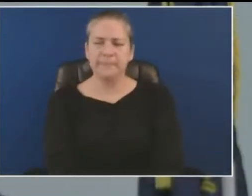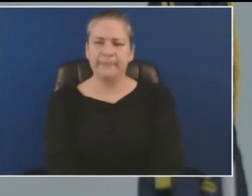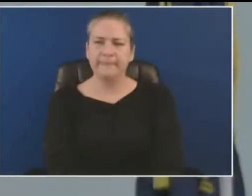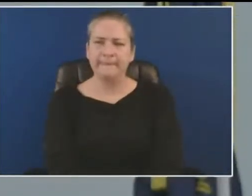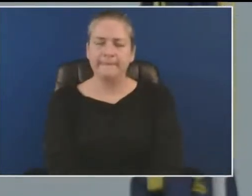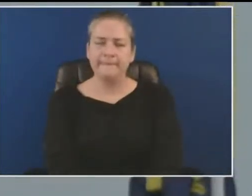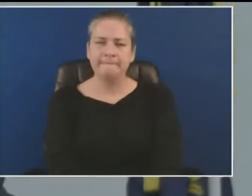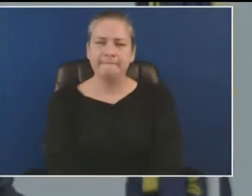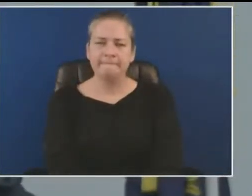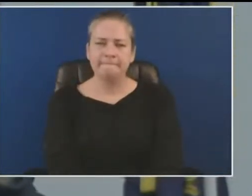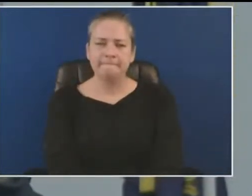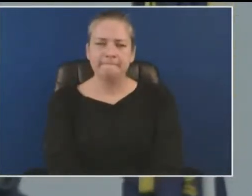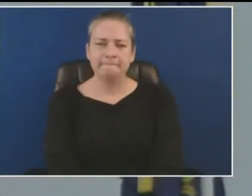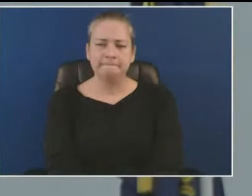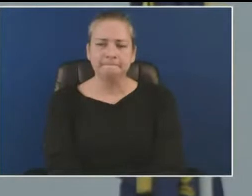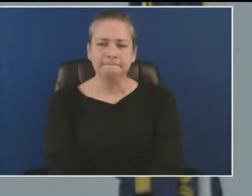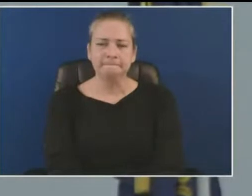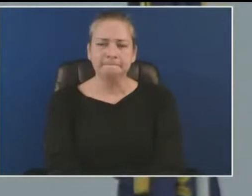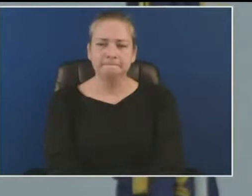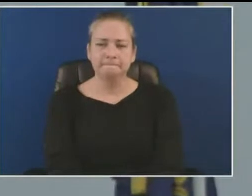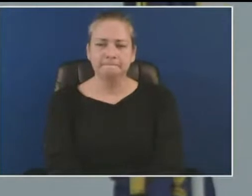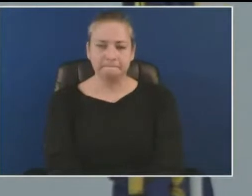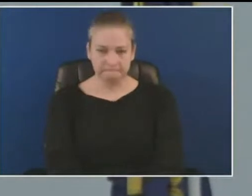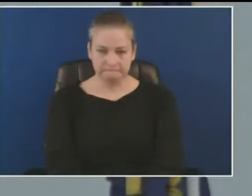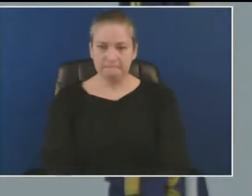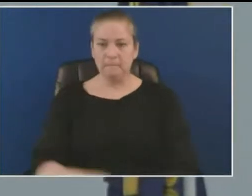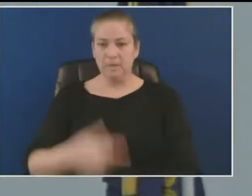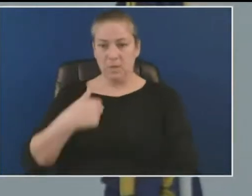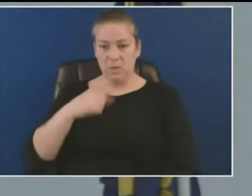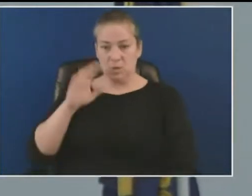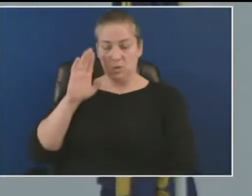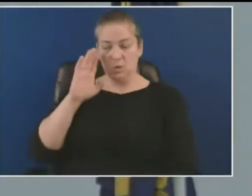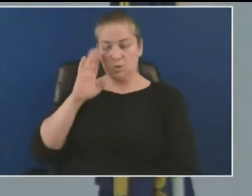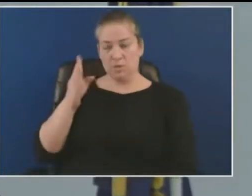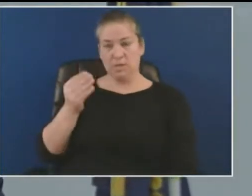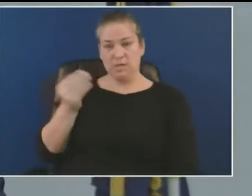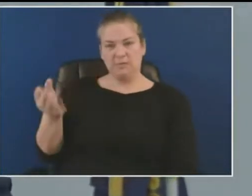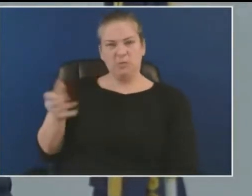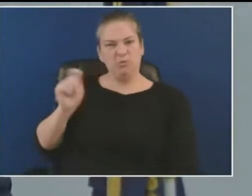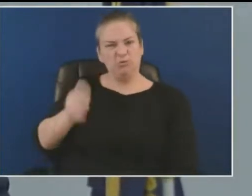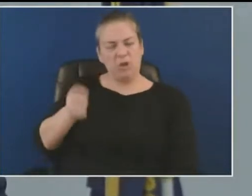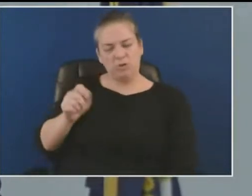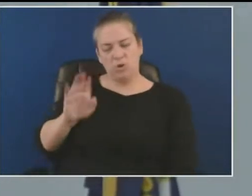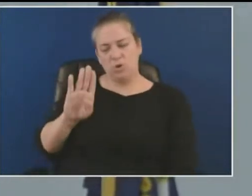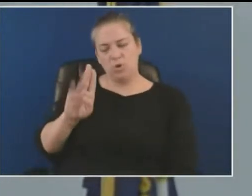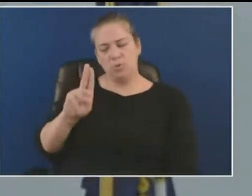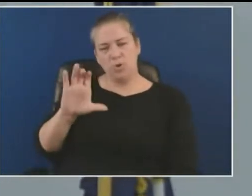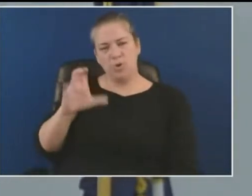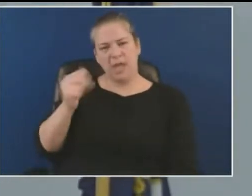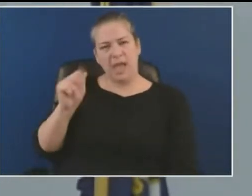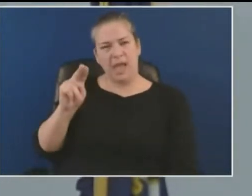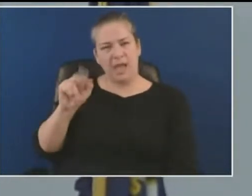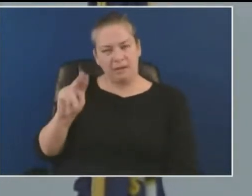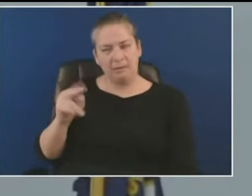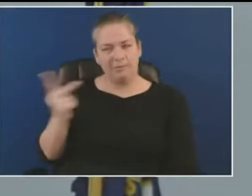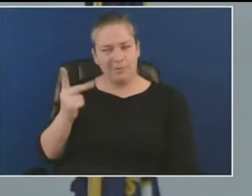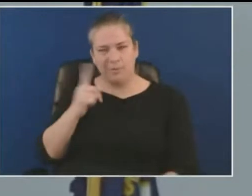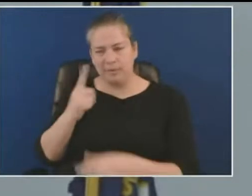In just a second I'm gonna turn it over to Judge Buchanan who we've been communicating all day long, both with the office.